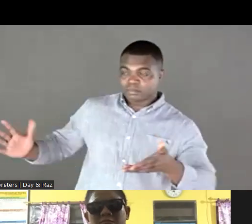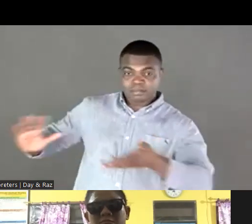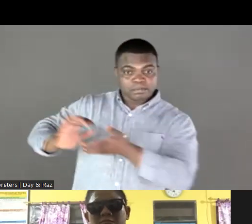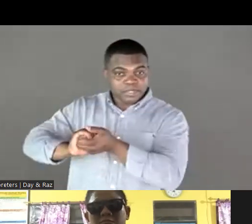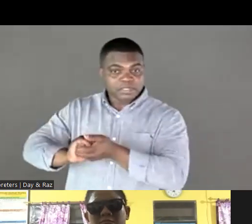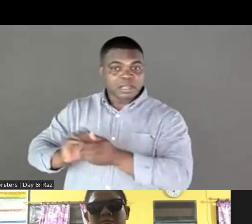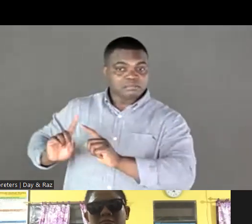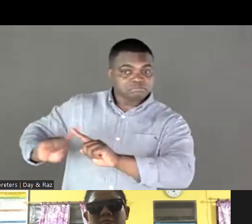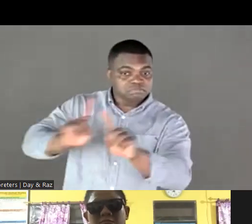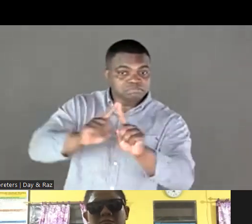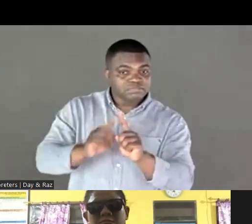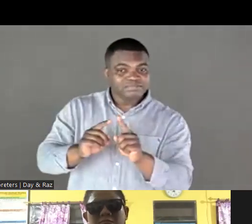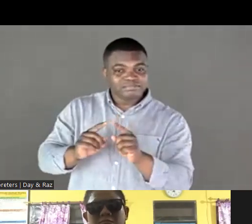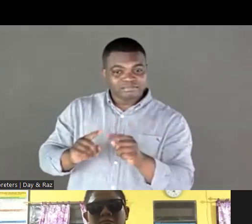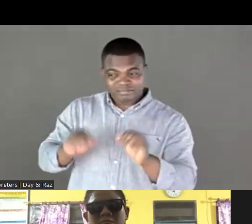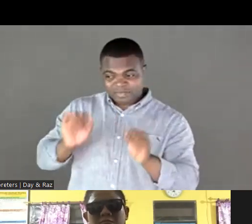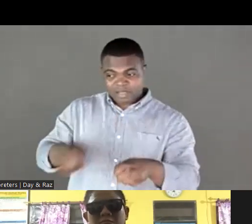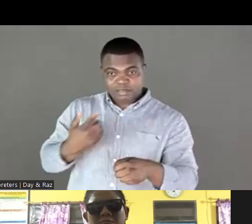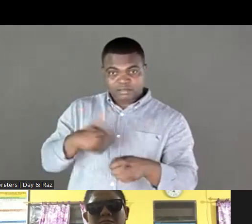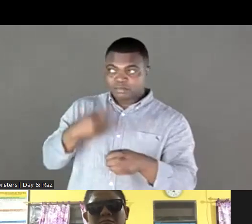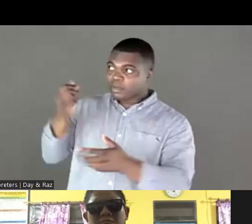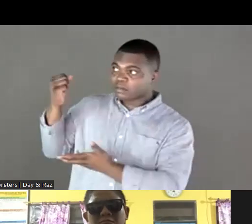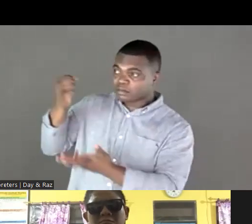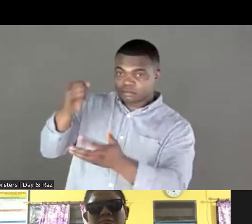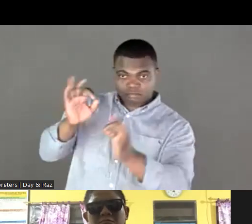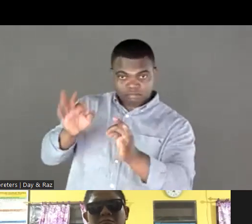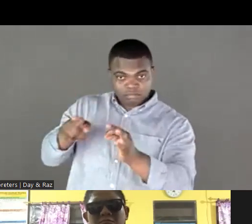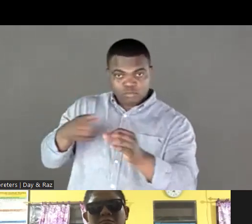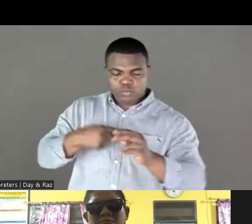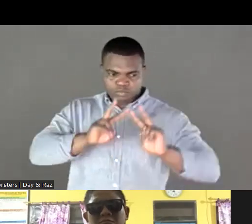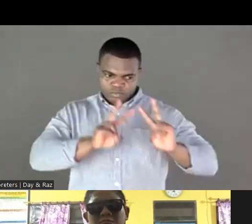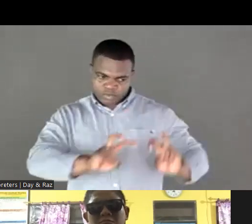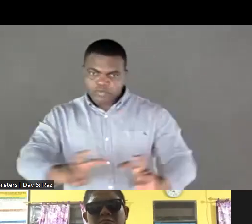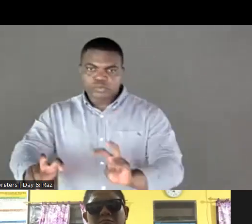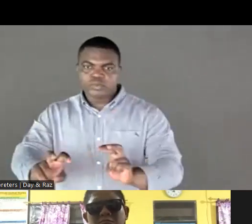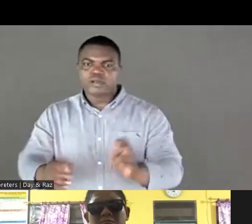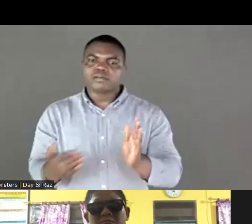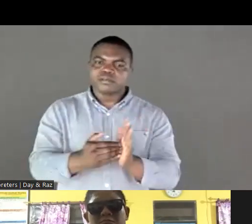when the calls for proposals are made, how accessible are they to OPDs? Does it include